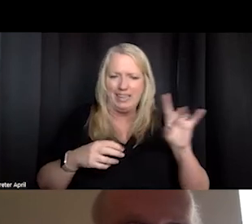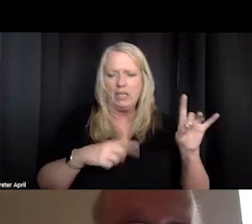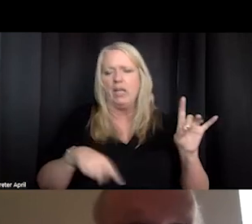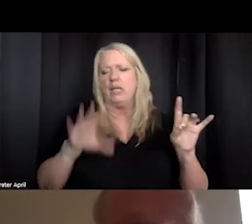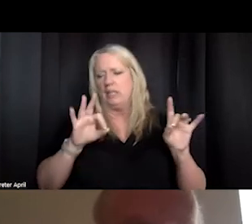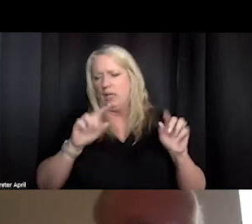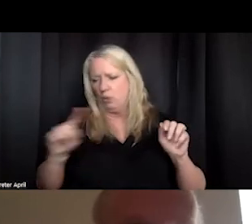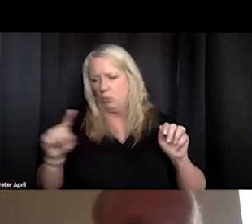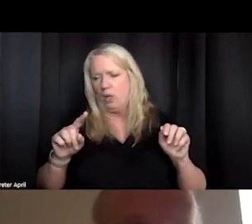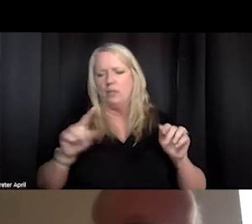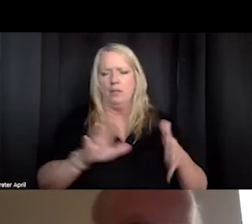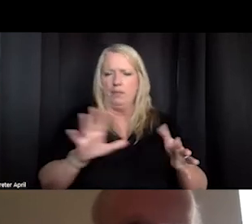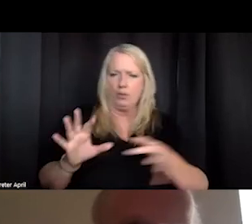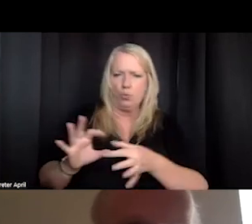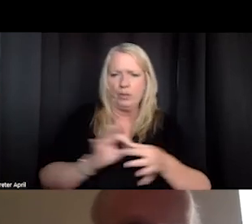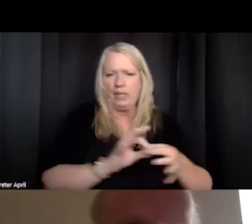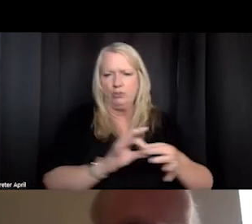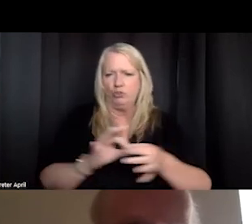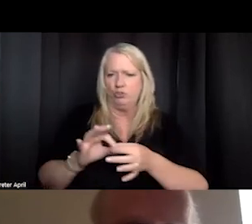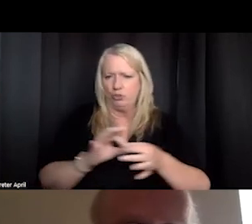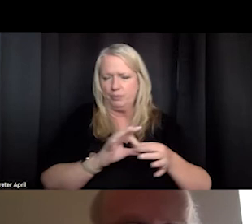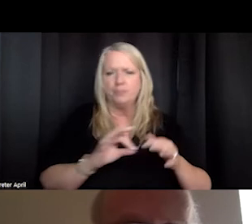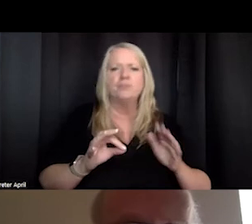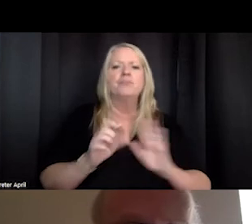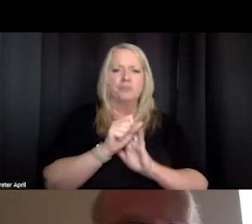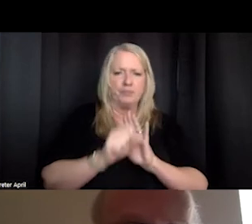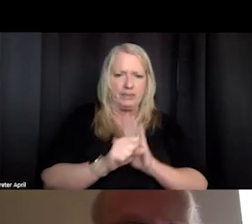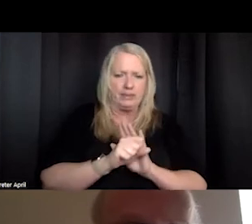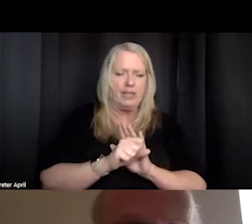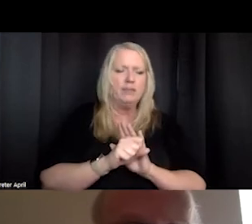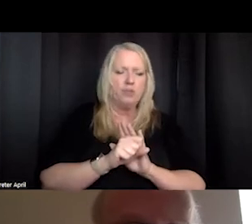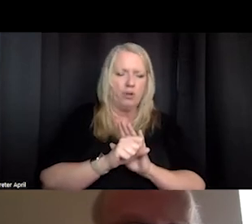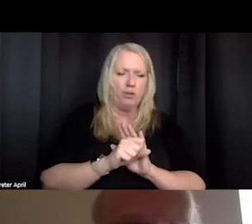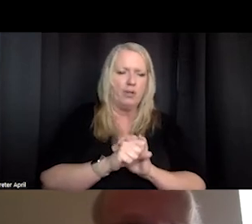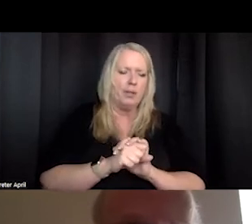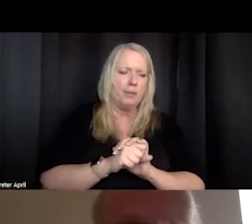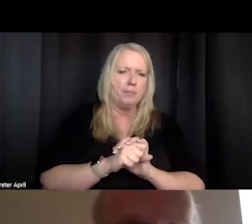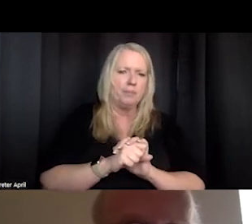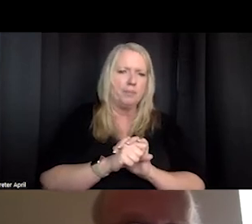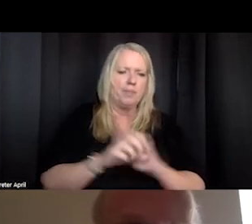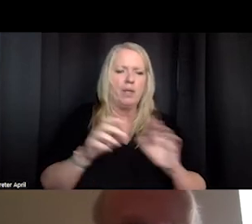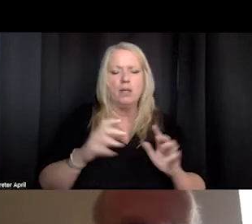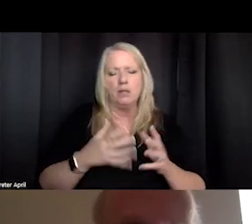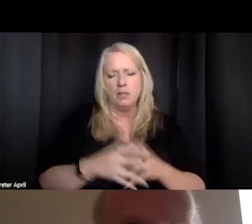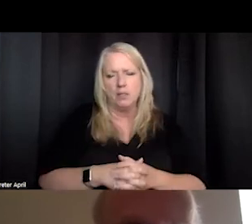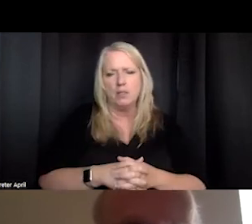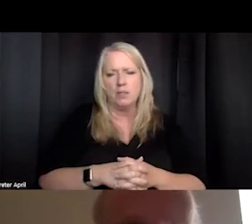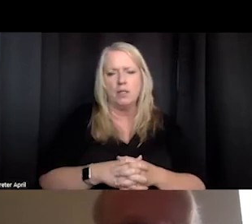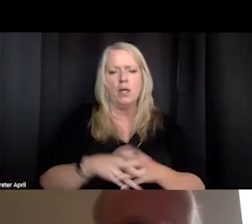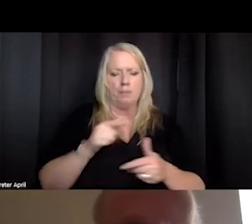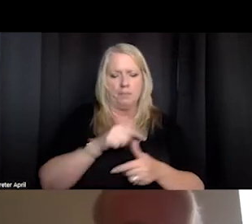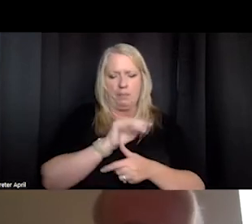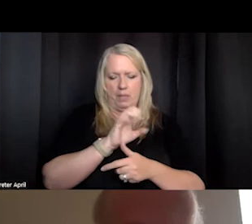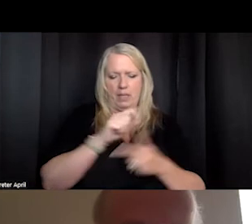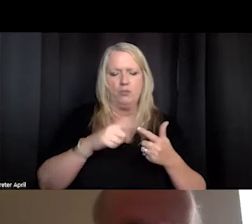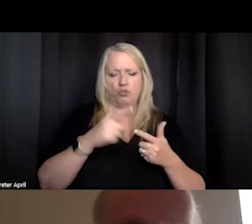COORDINATION. STATES ARE, ARE MAIN MAINE, GEORGIA, COLORADO, MINNESOTA,